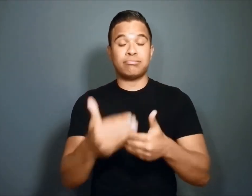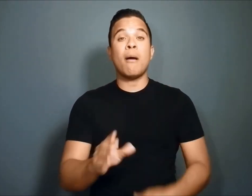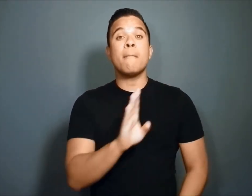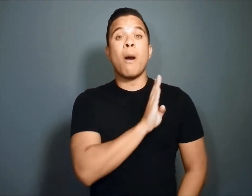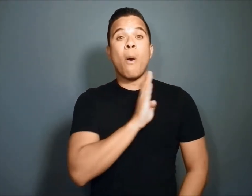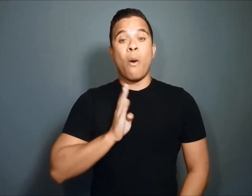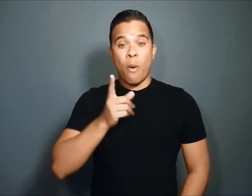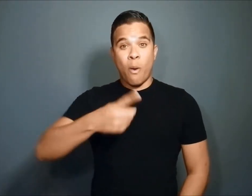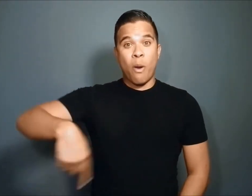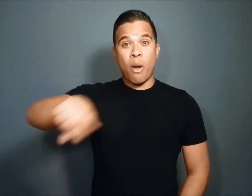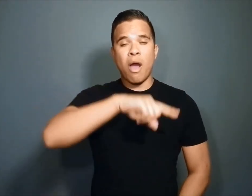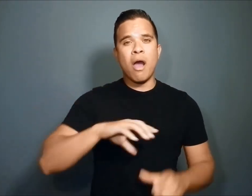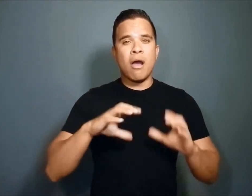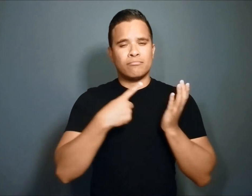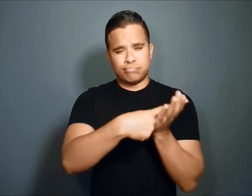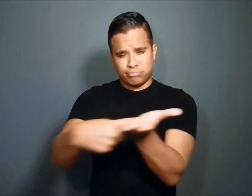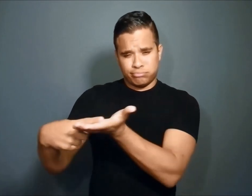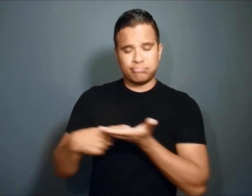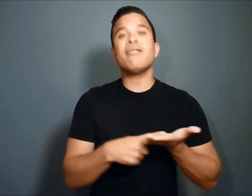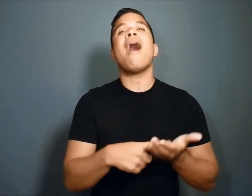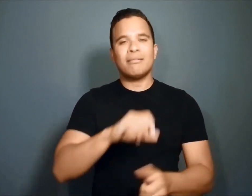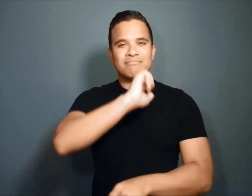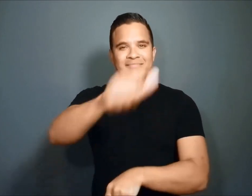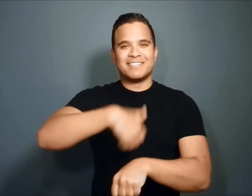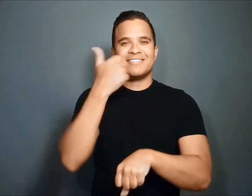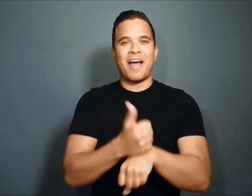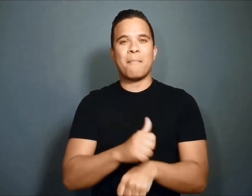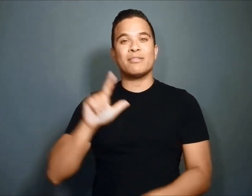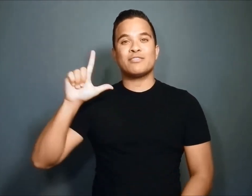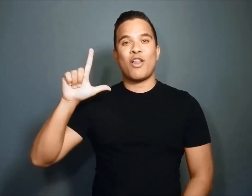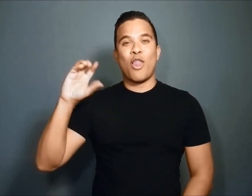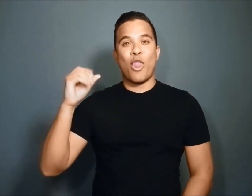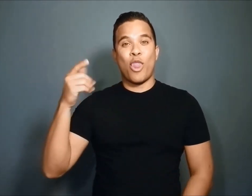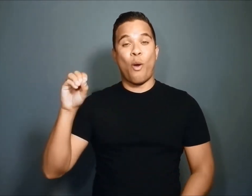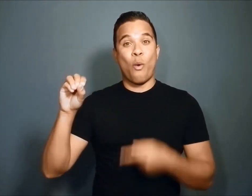"Our organization was renamed to Council de Manos. The Board of Directors worked together to create a new logo."